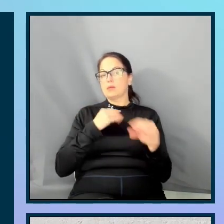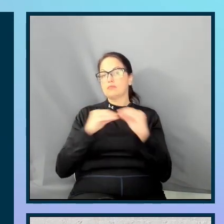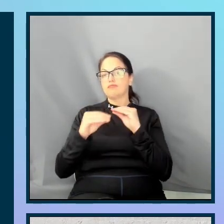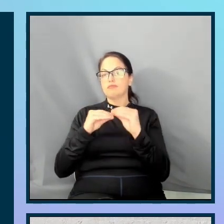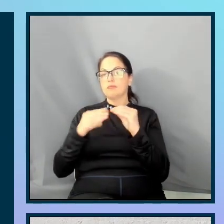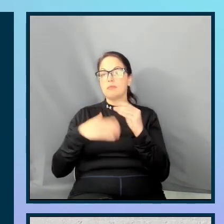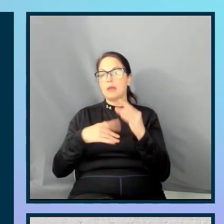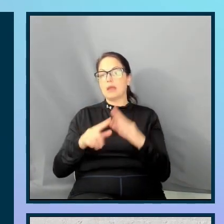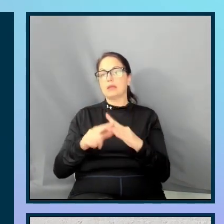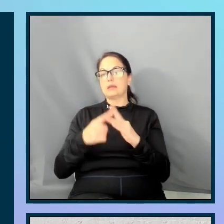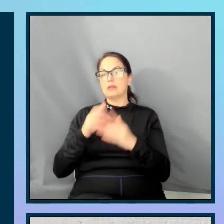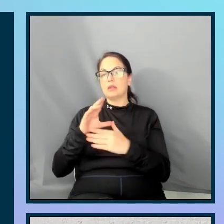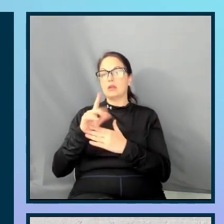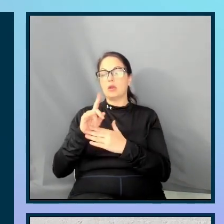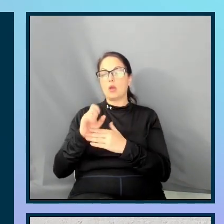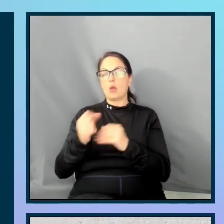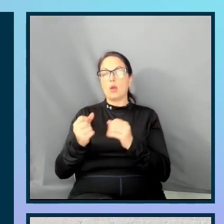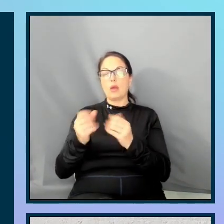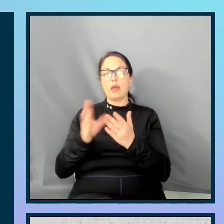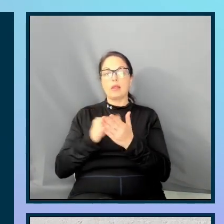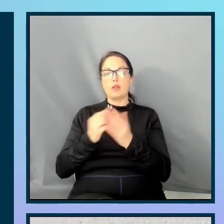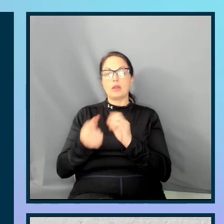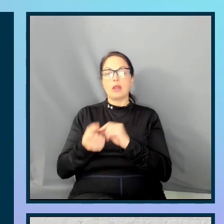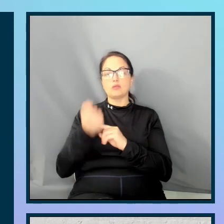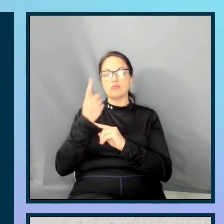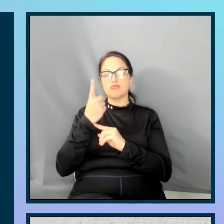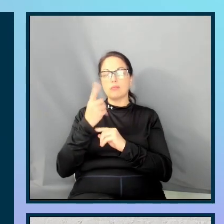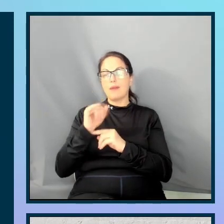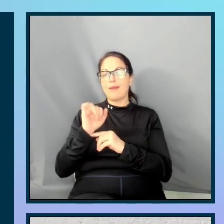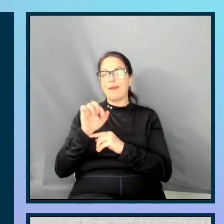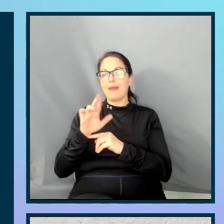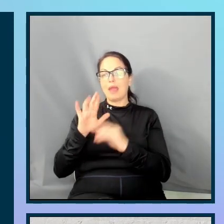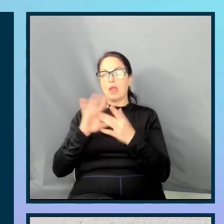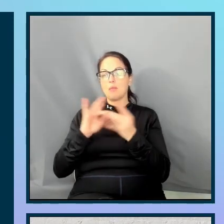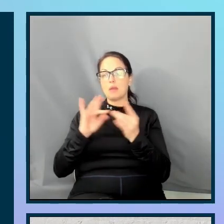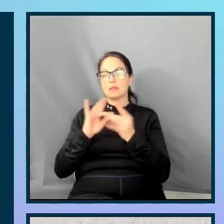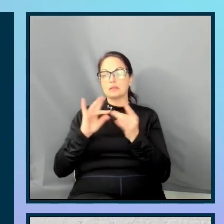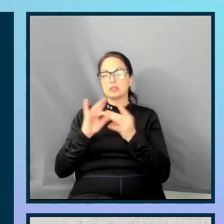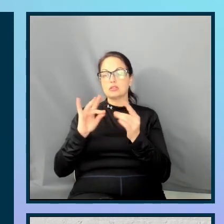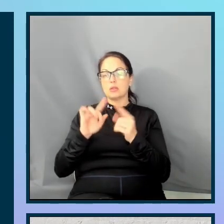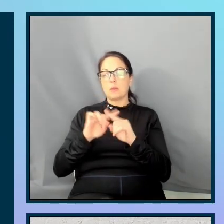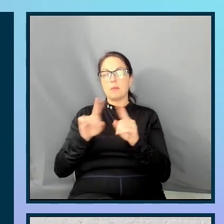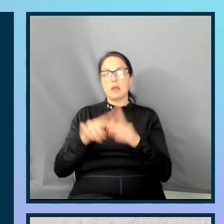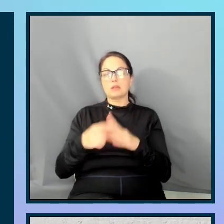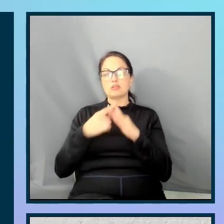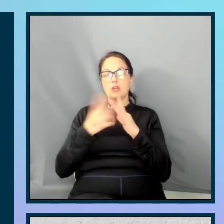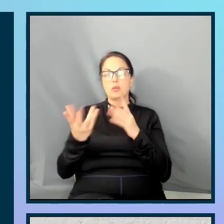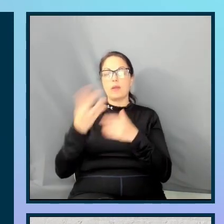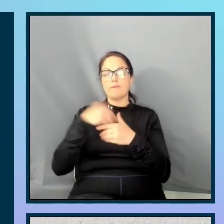and learning how to interpret error messages. But I also started to get involved in other ways.